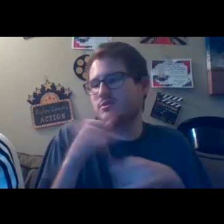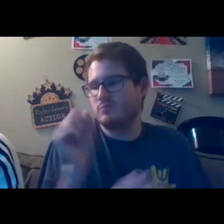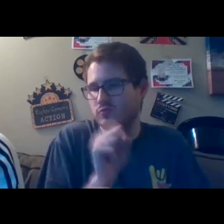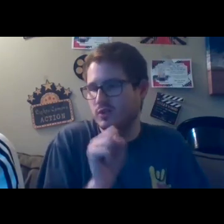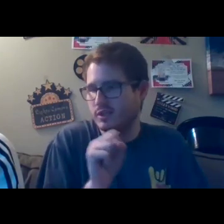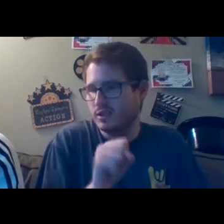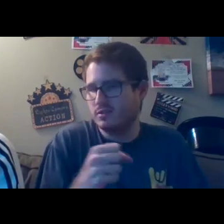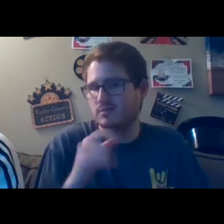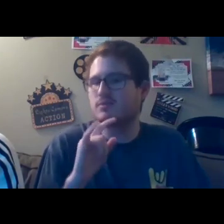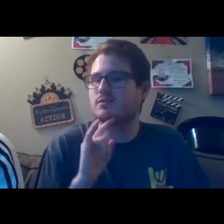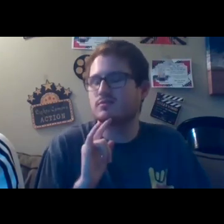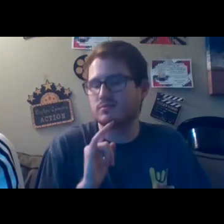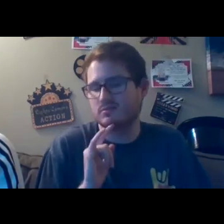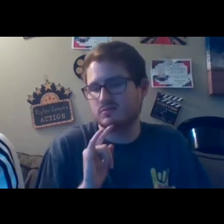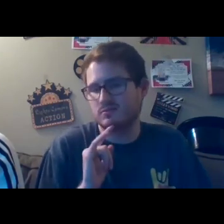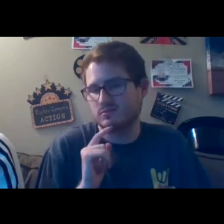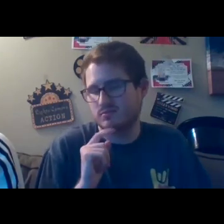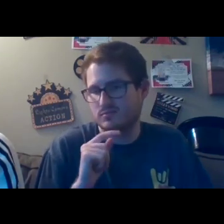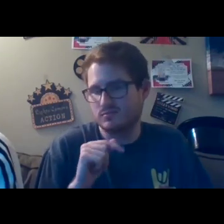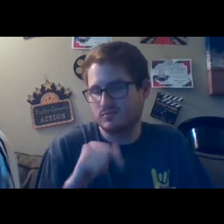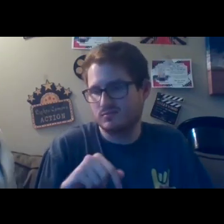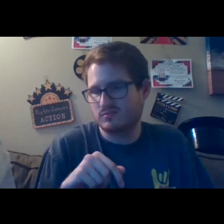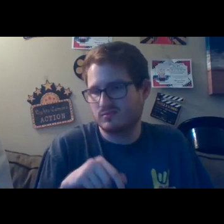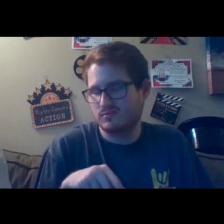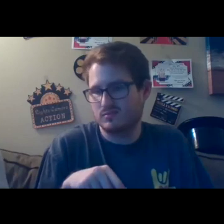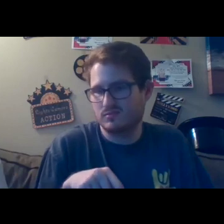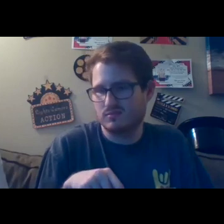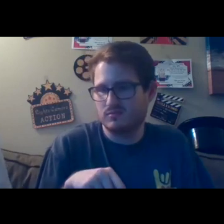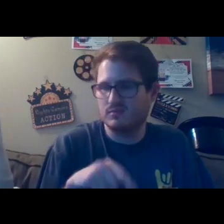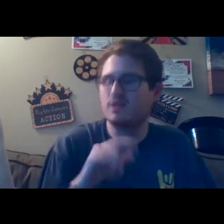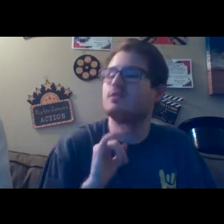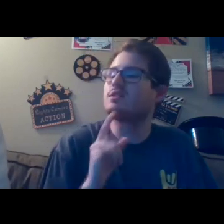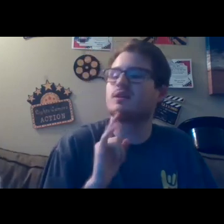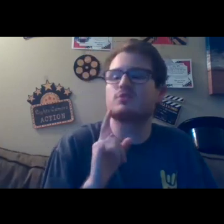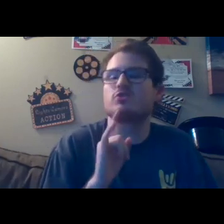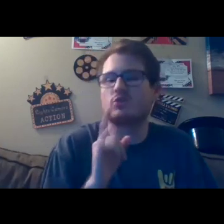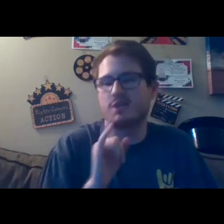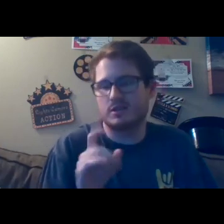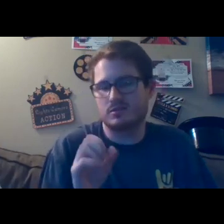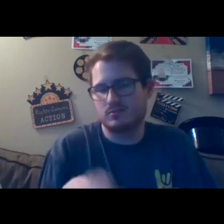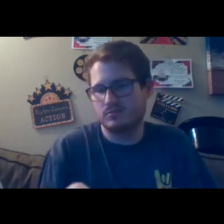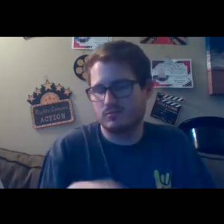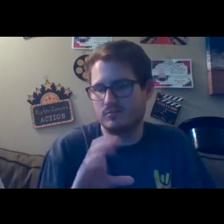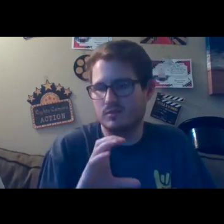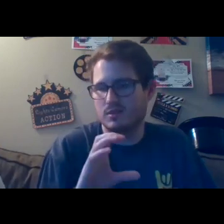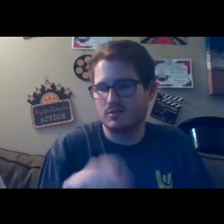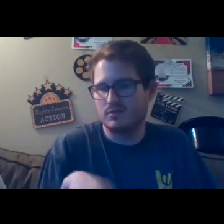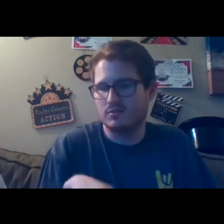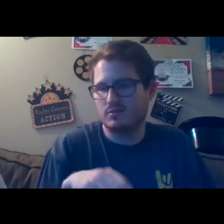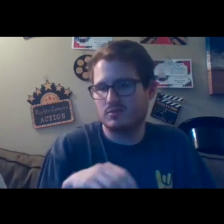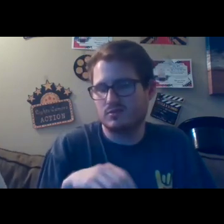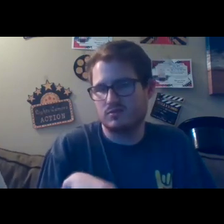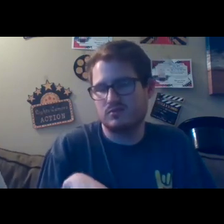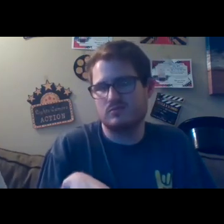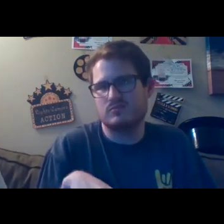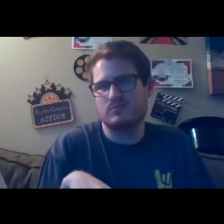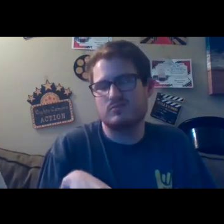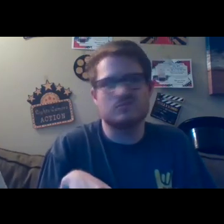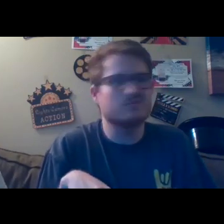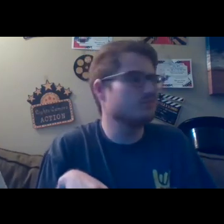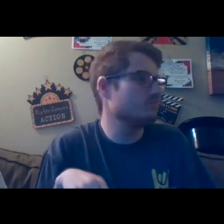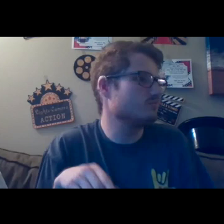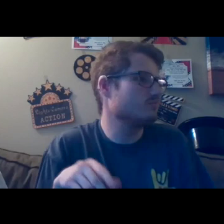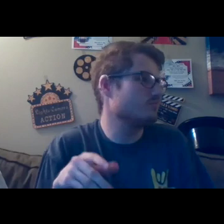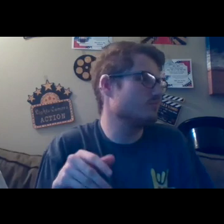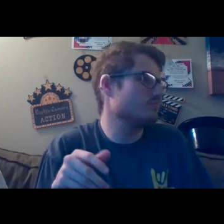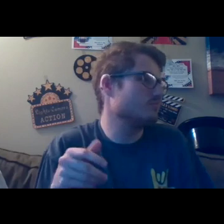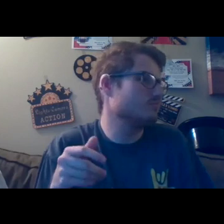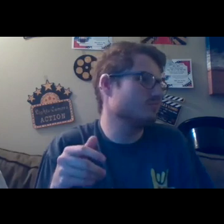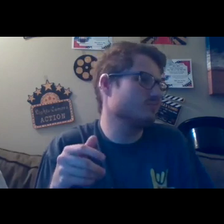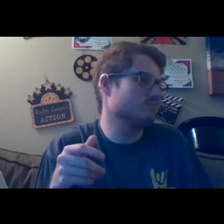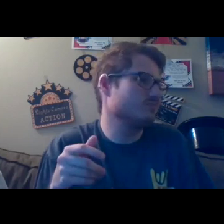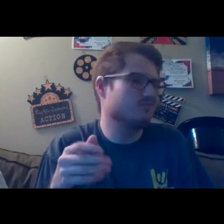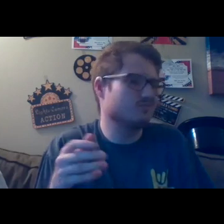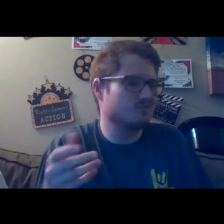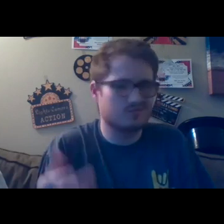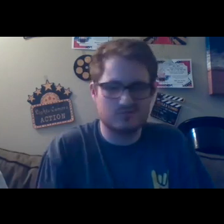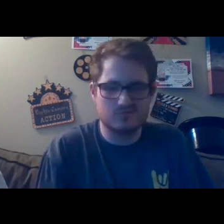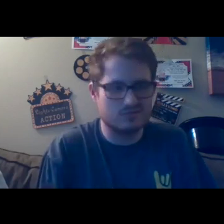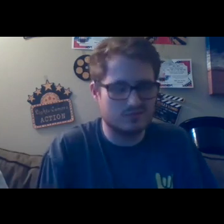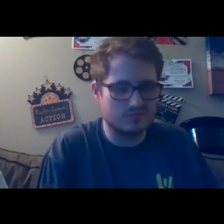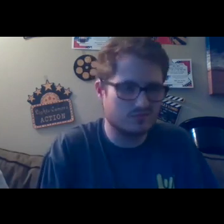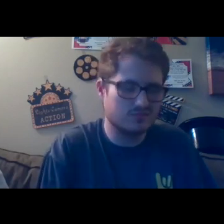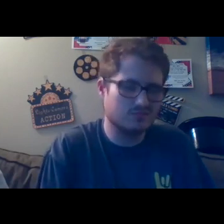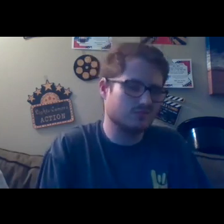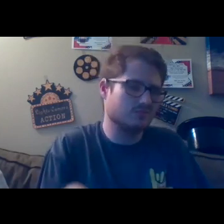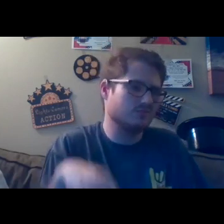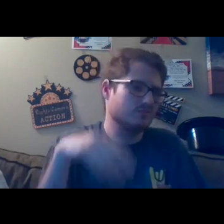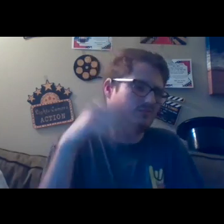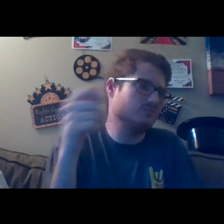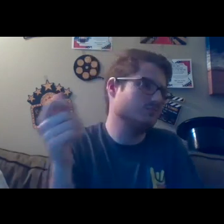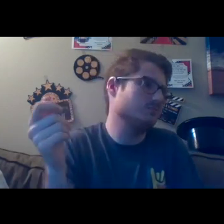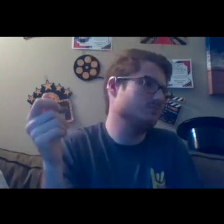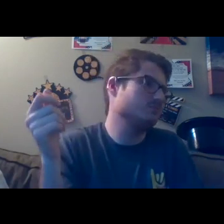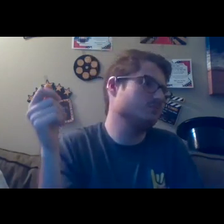Austin: Yeah, I started and it was actually, mmhmm.